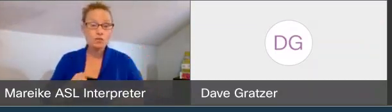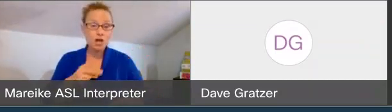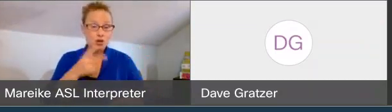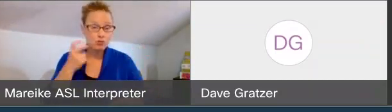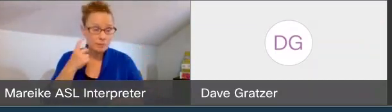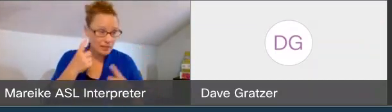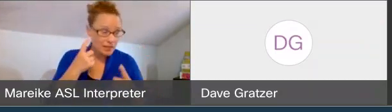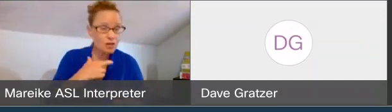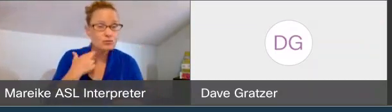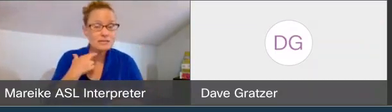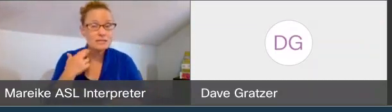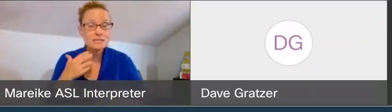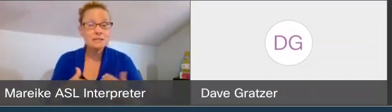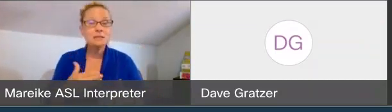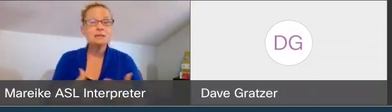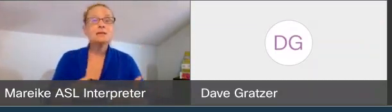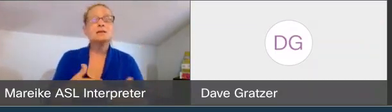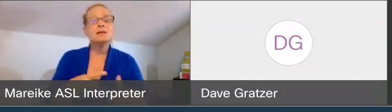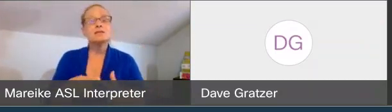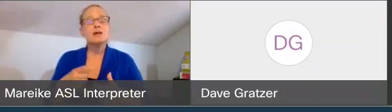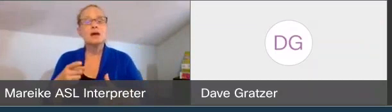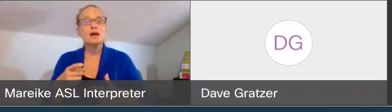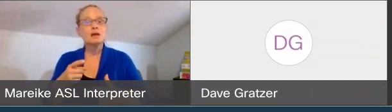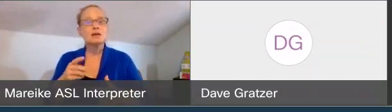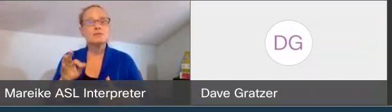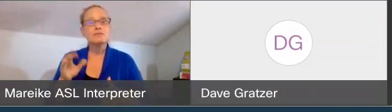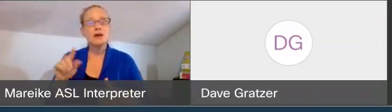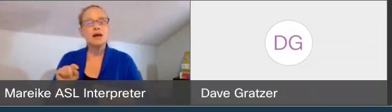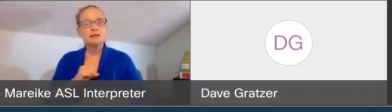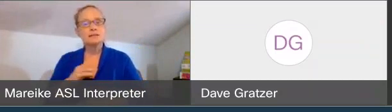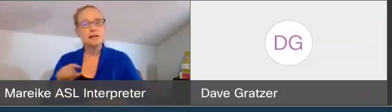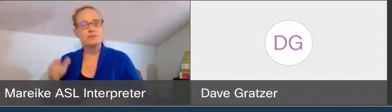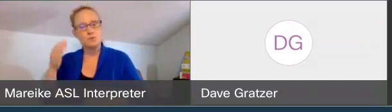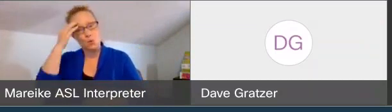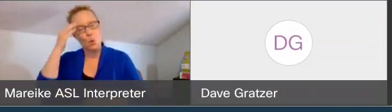criminal thinking then you'll lead acts at FACT staff, rather who know those CBT techniques